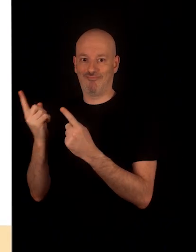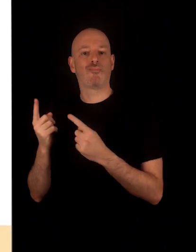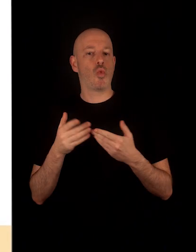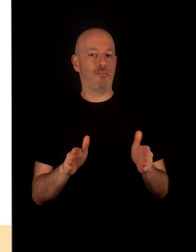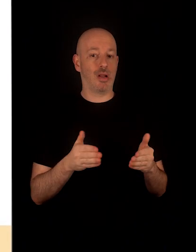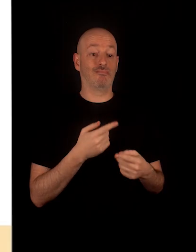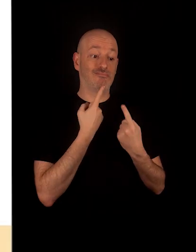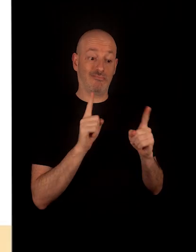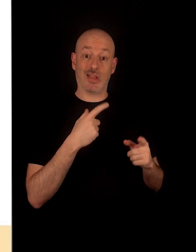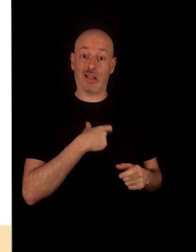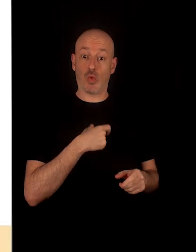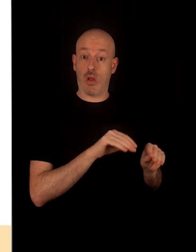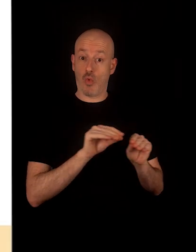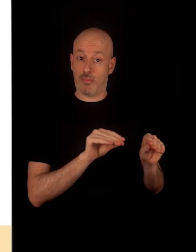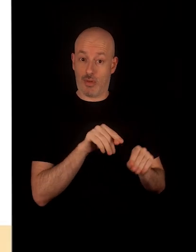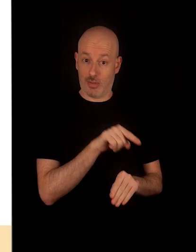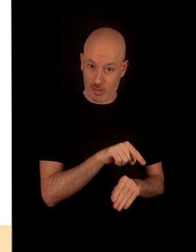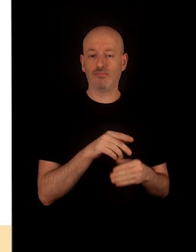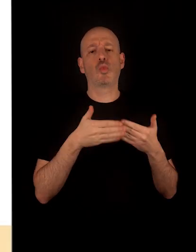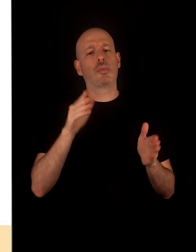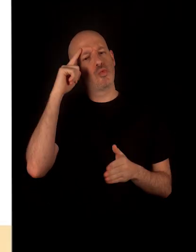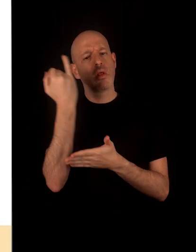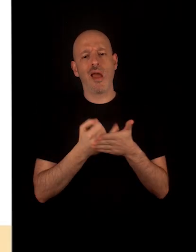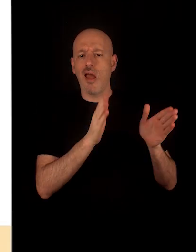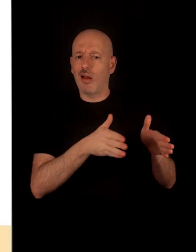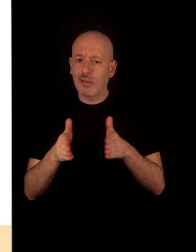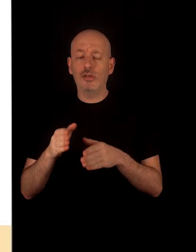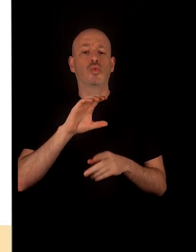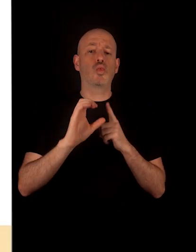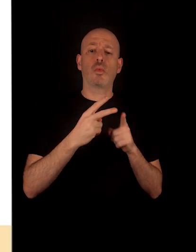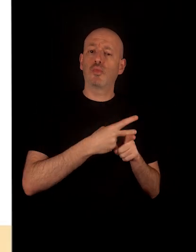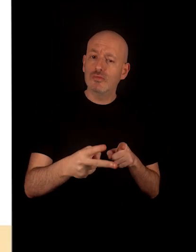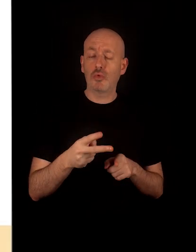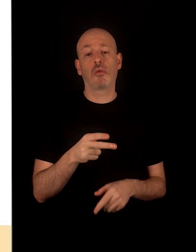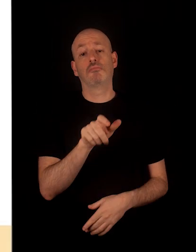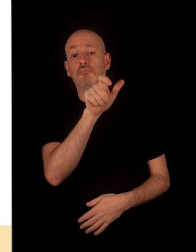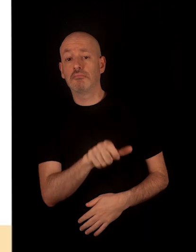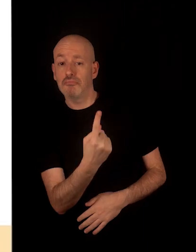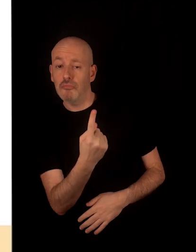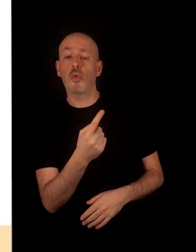You can find all information in the call on our website. Where we have more information.